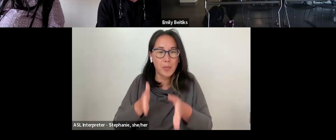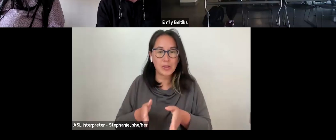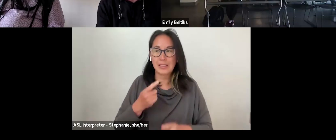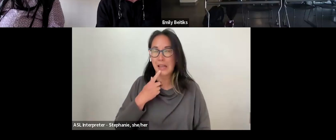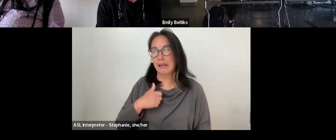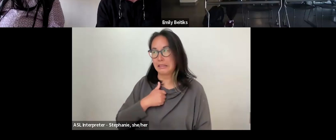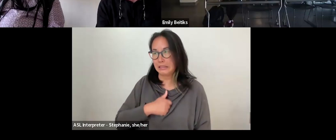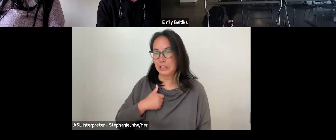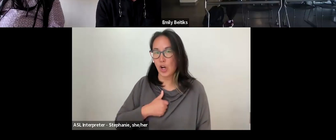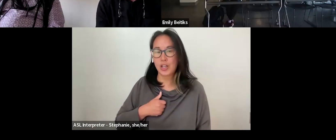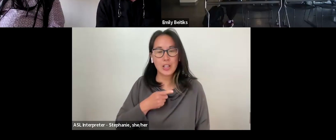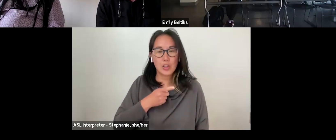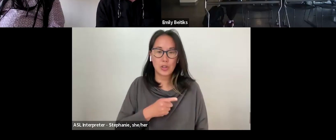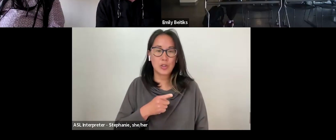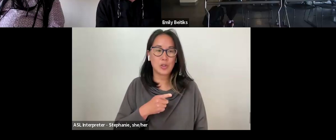They're not looking for money.